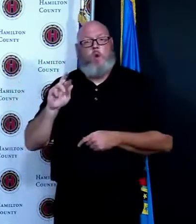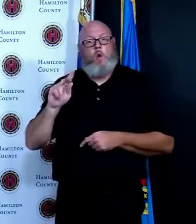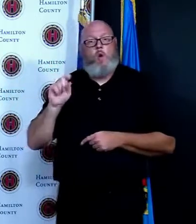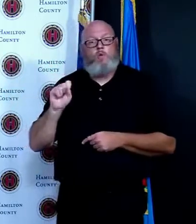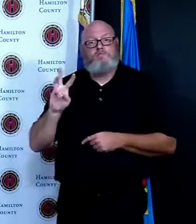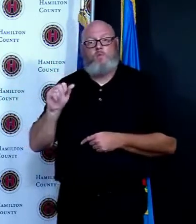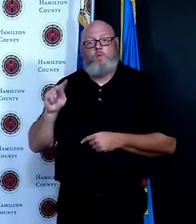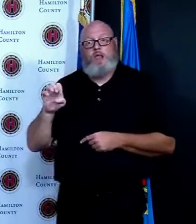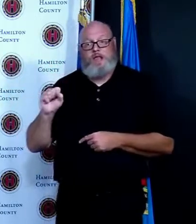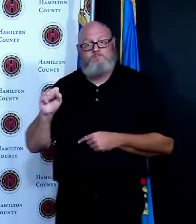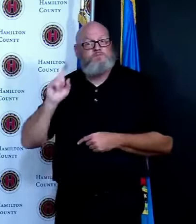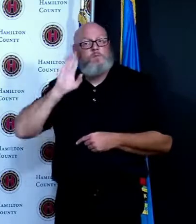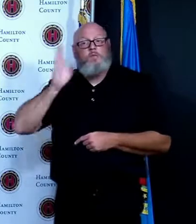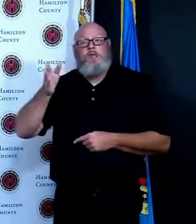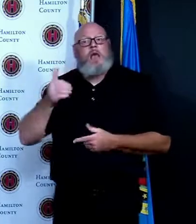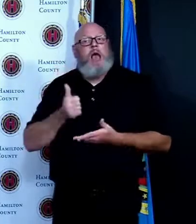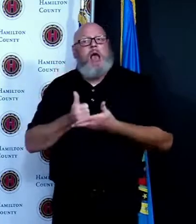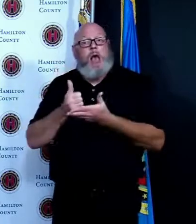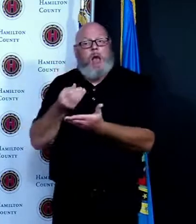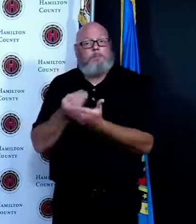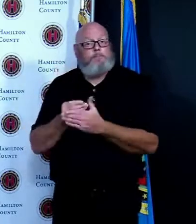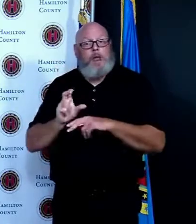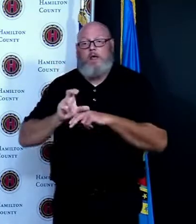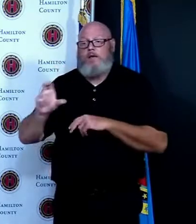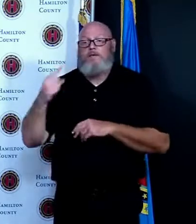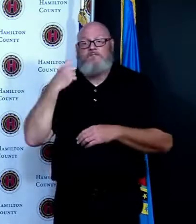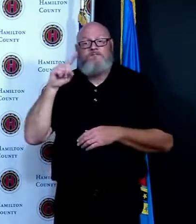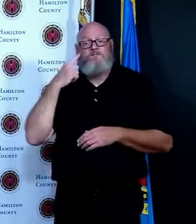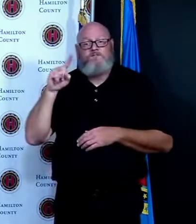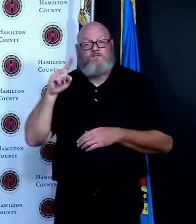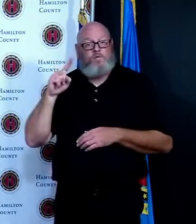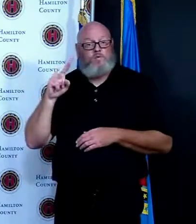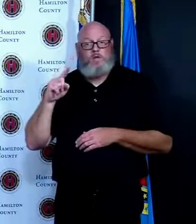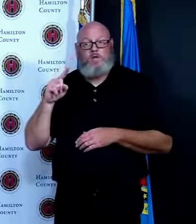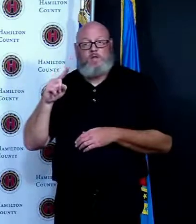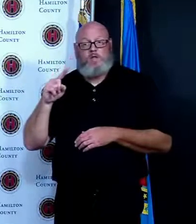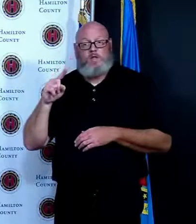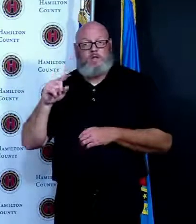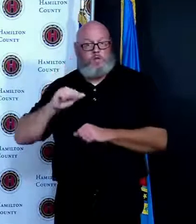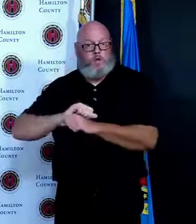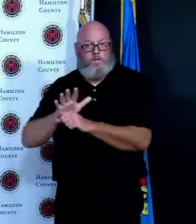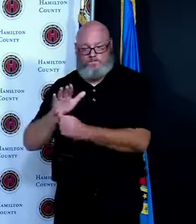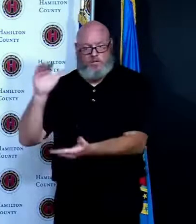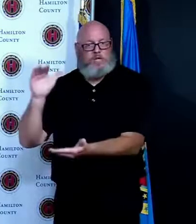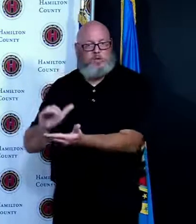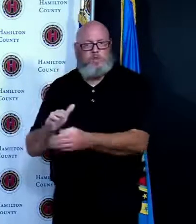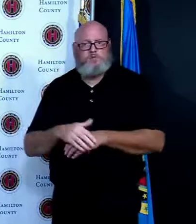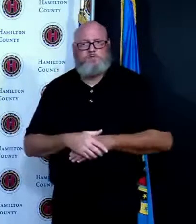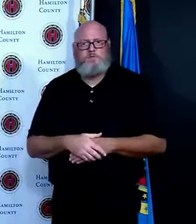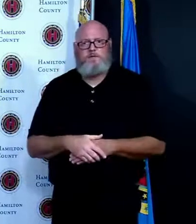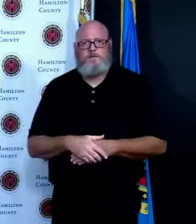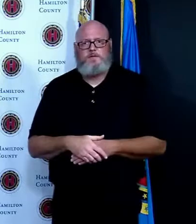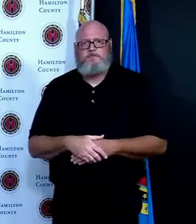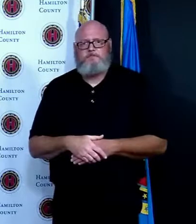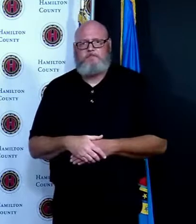pandemic those applications are online now and are due on October 23rd on arts waves website